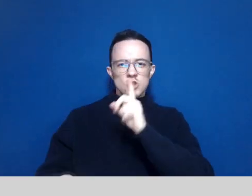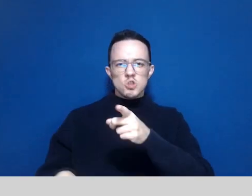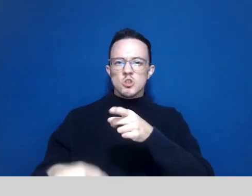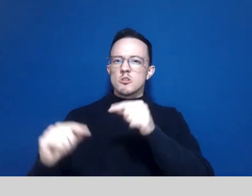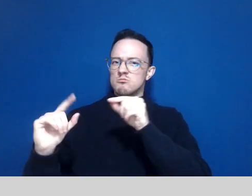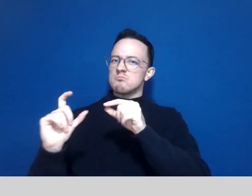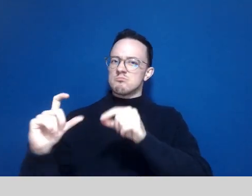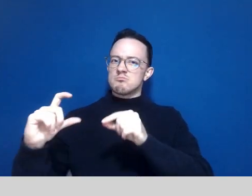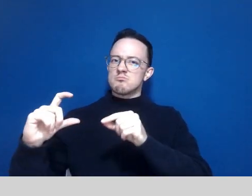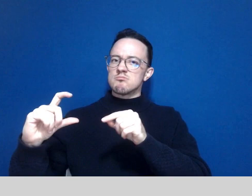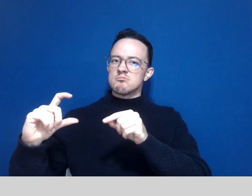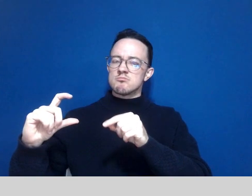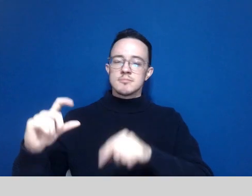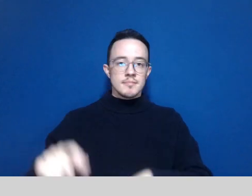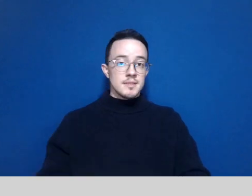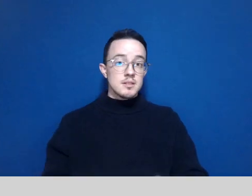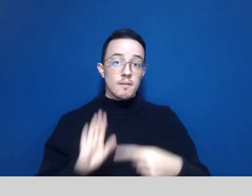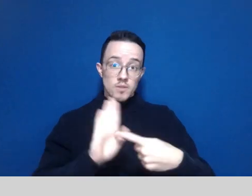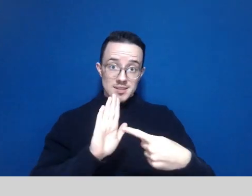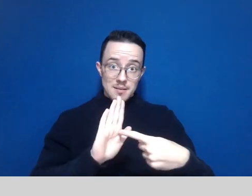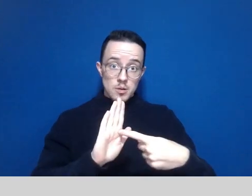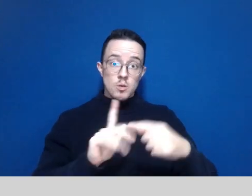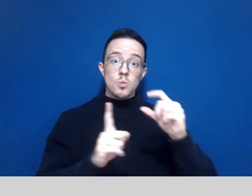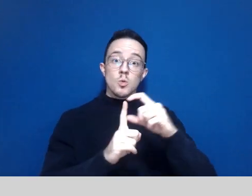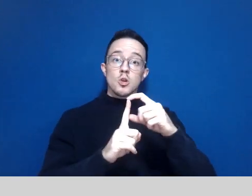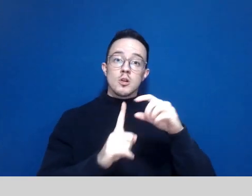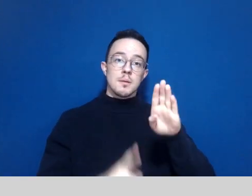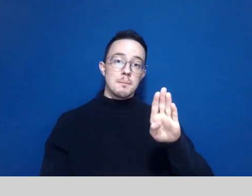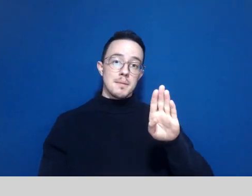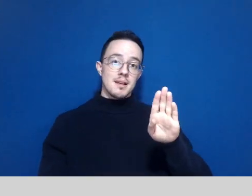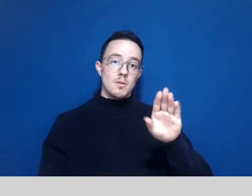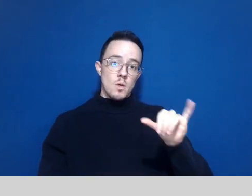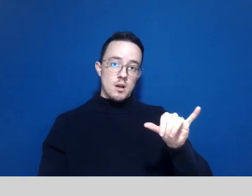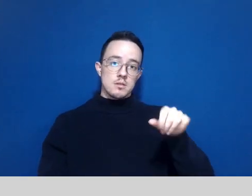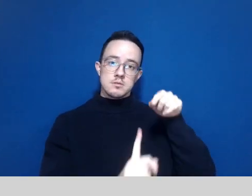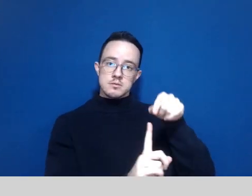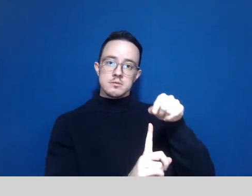So here you see the content was by, B-Y